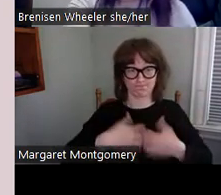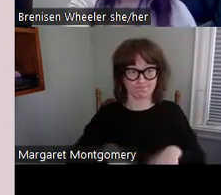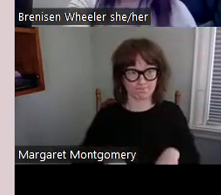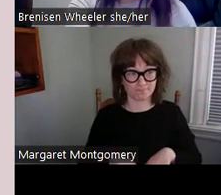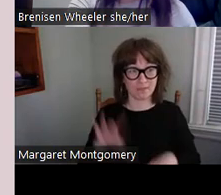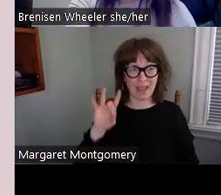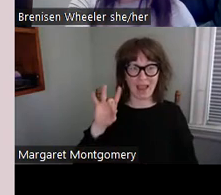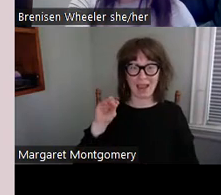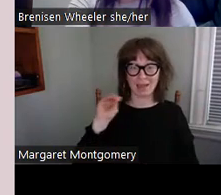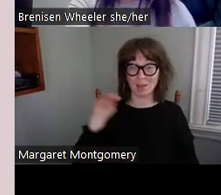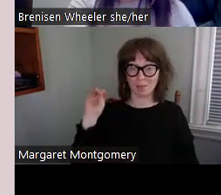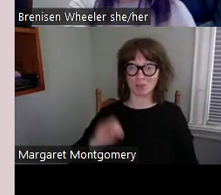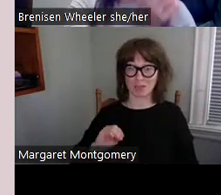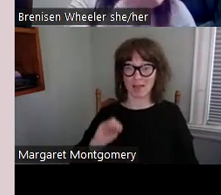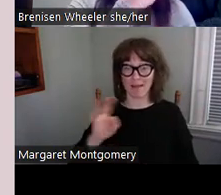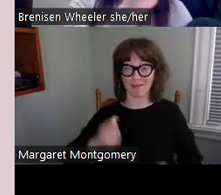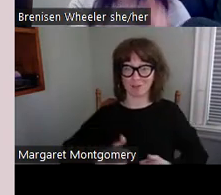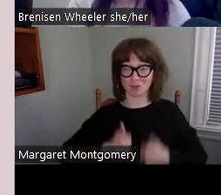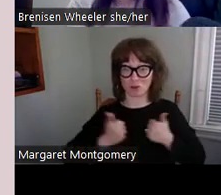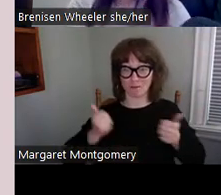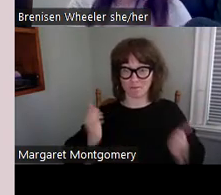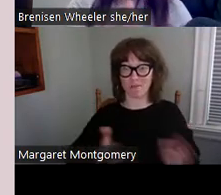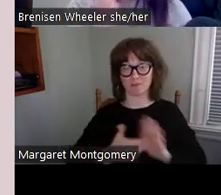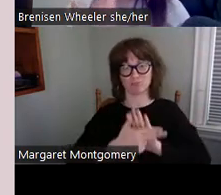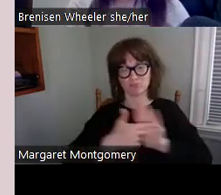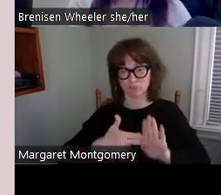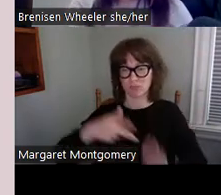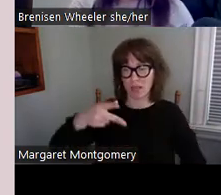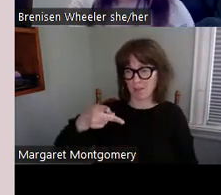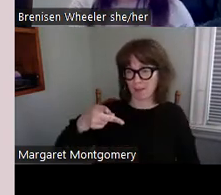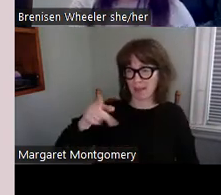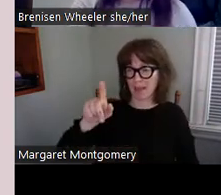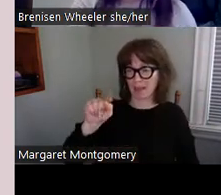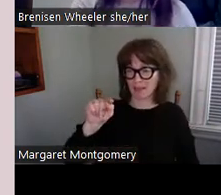13:12:00 with Pc. which can cause traumatic nightmares which can lead to insomnia.